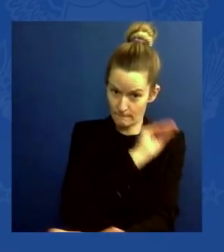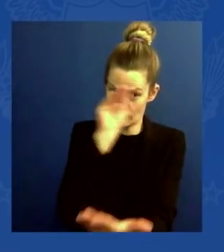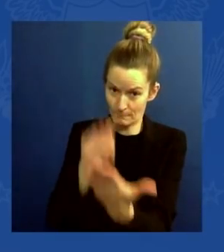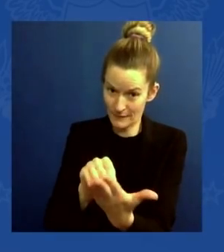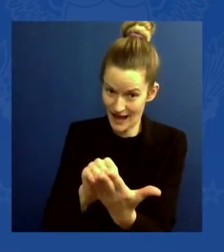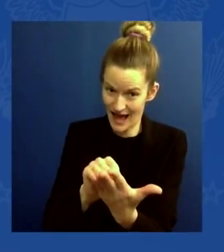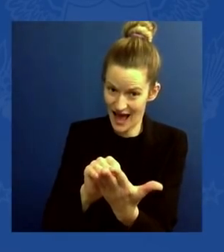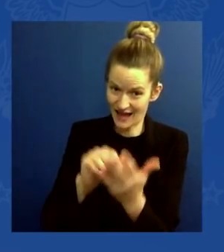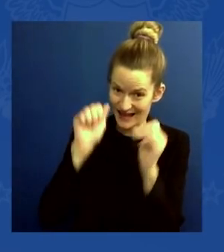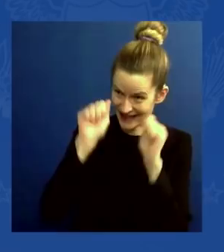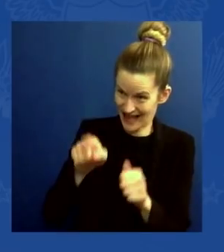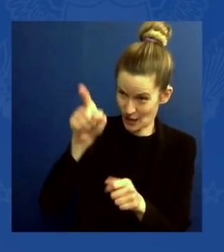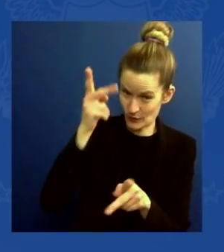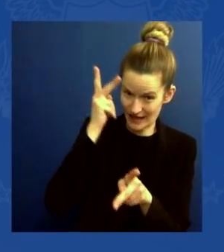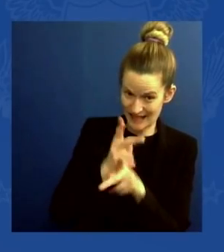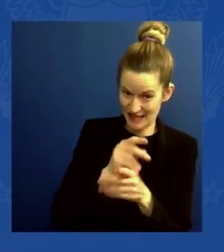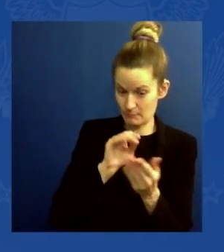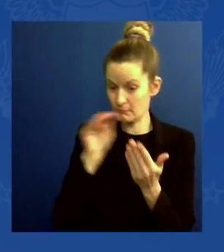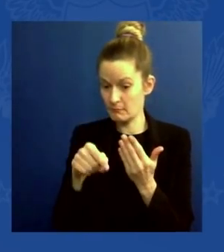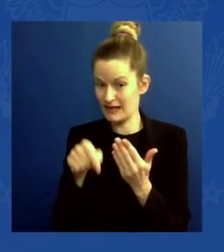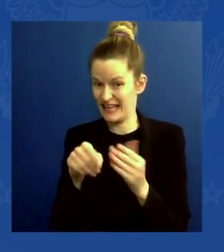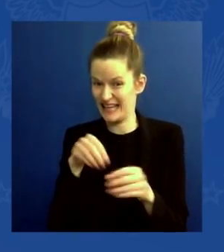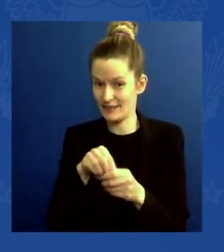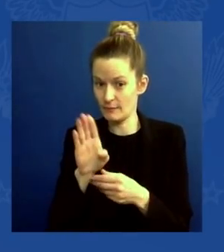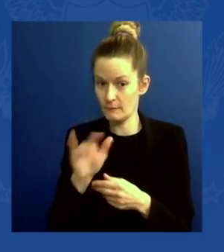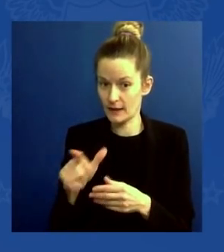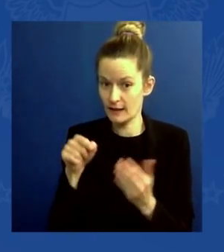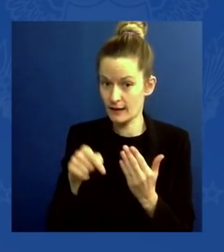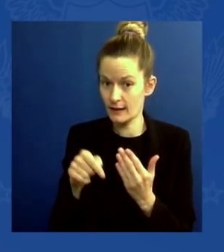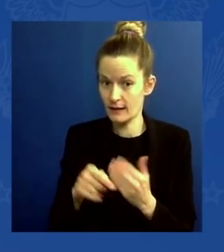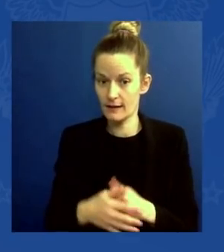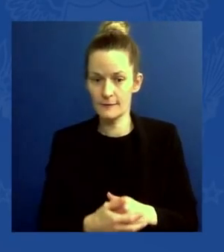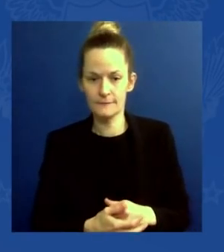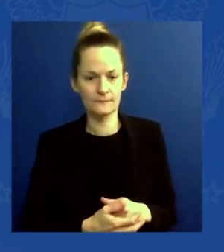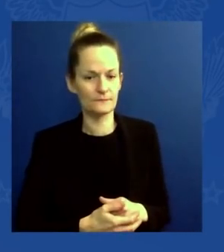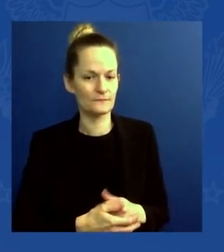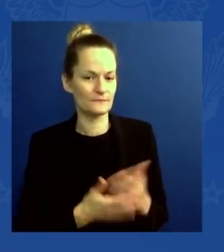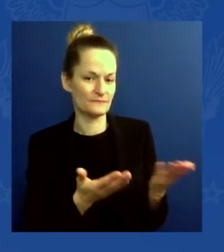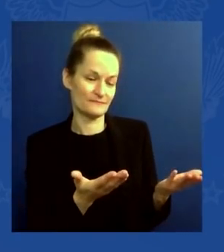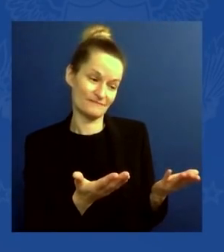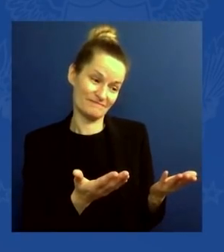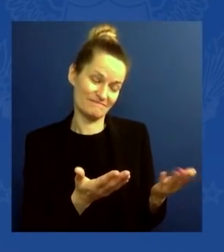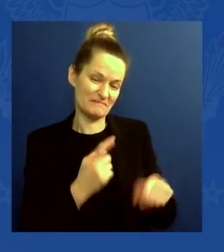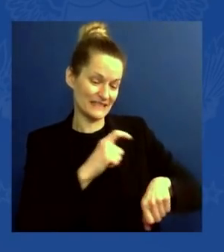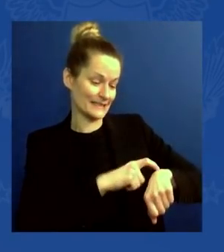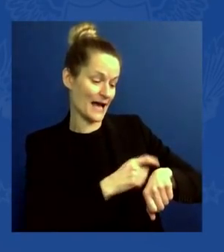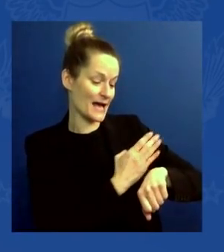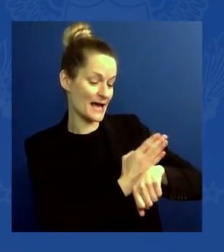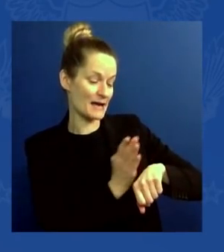The Press: I'd like to ask you, real quick, sir: Where do you stand? You said last week that this report about migrant families